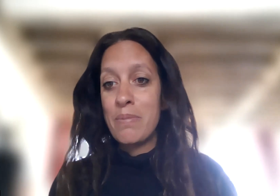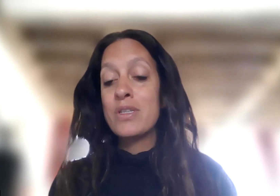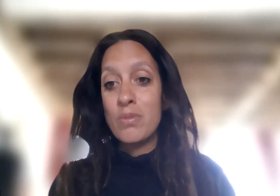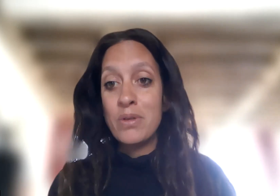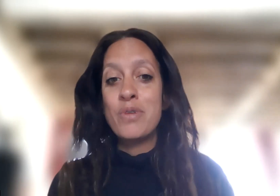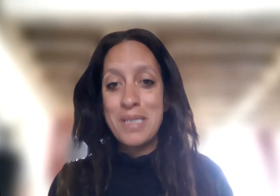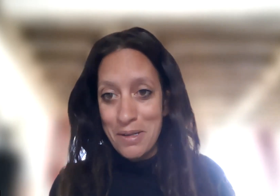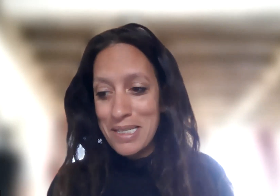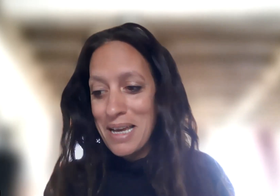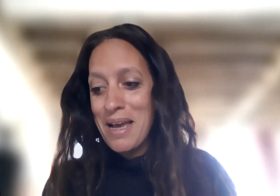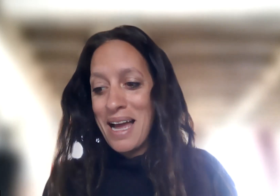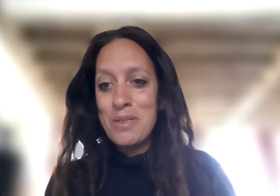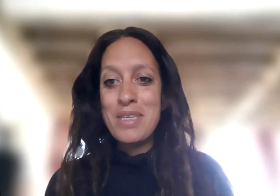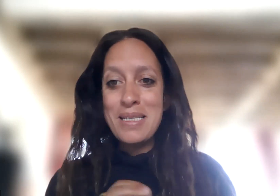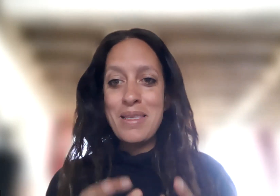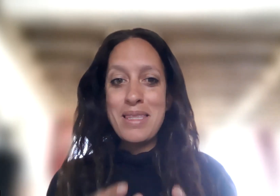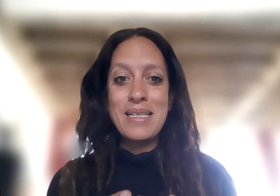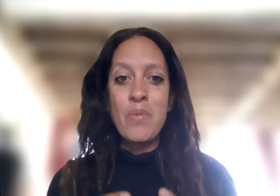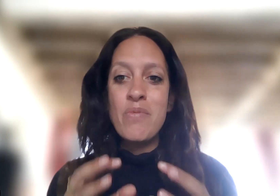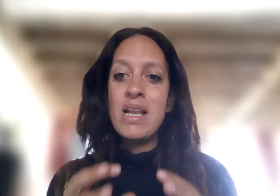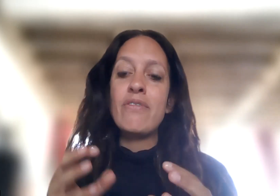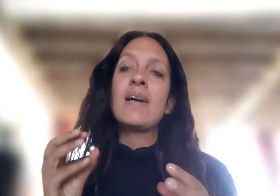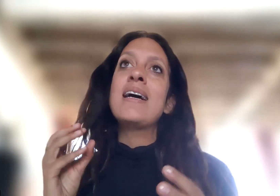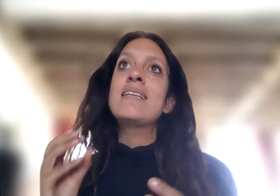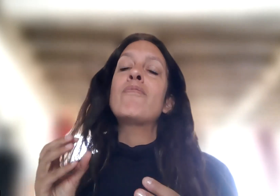ility, motivation from everyone, whether you're in the field,